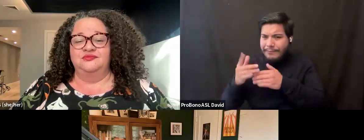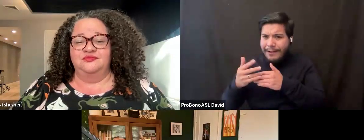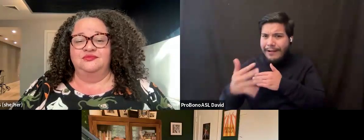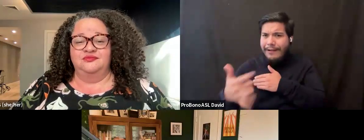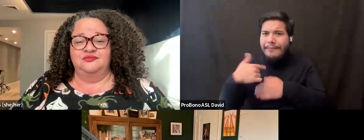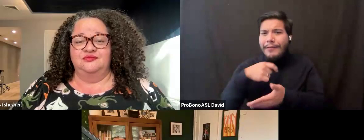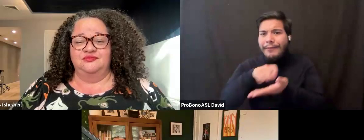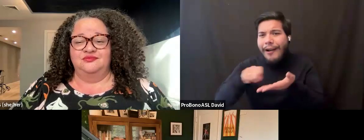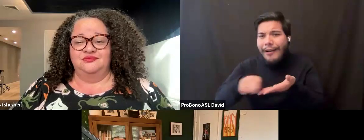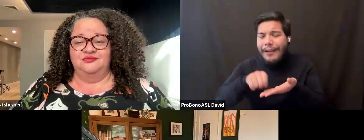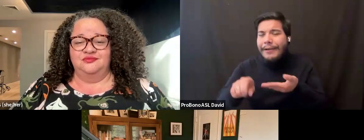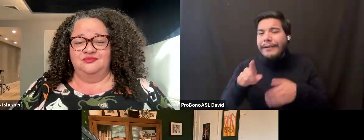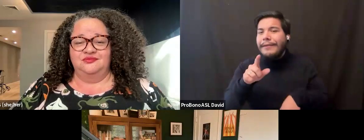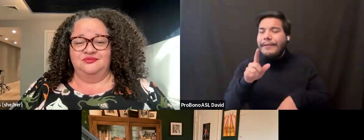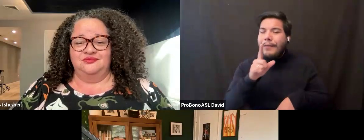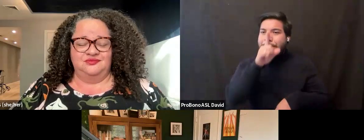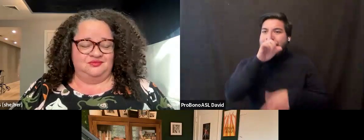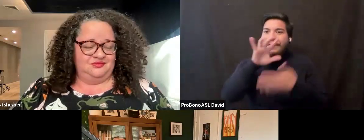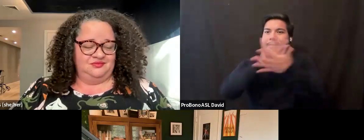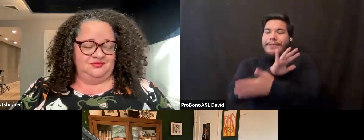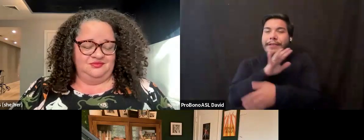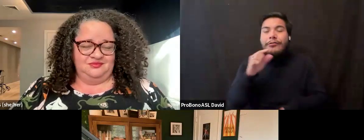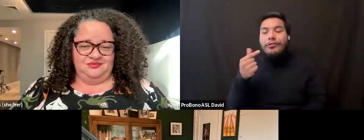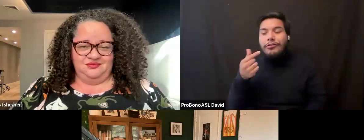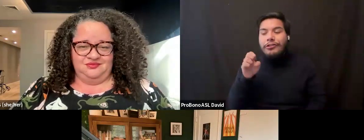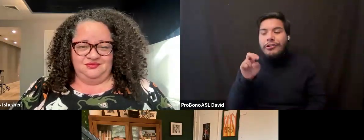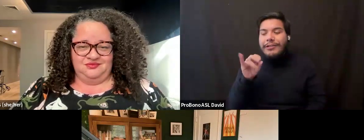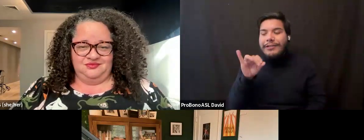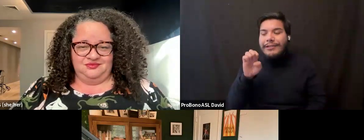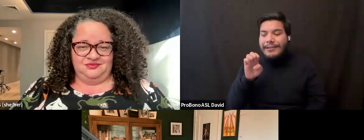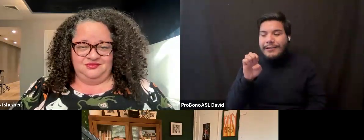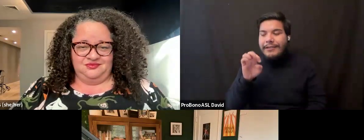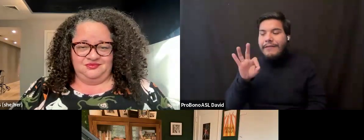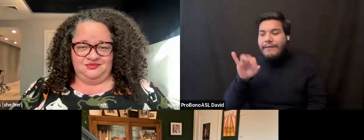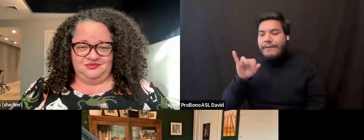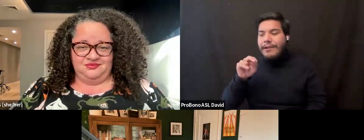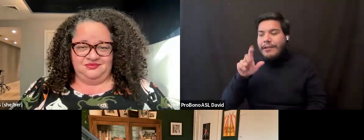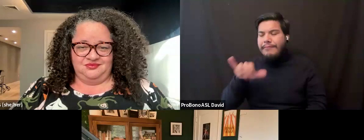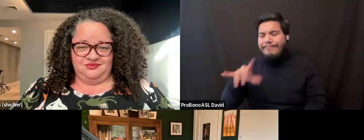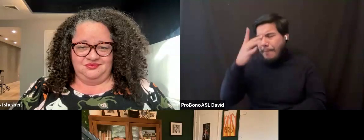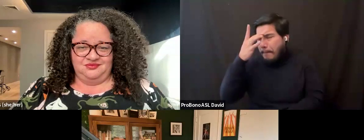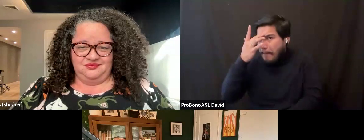So Jeannie Finley, who's an absolutely brilliant documentarian and also a fat lady,